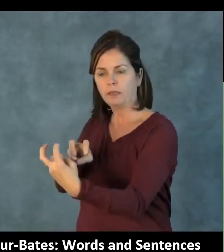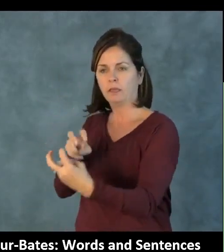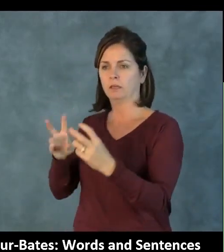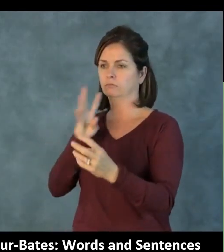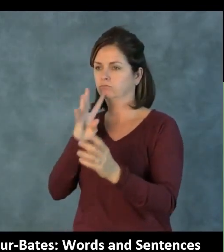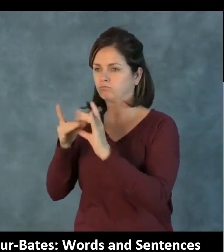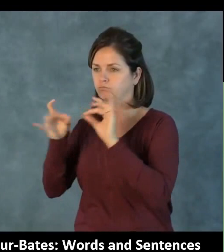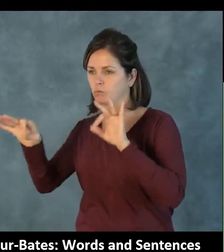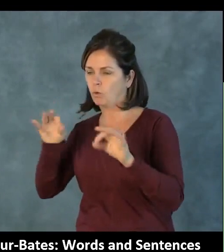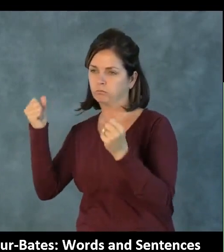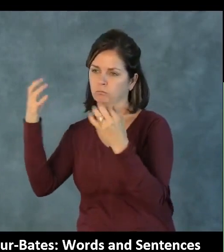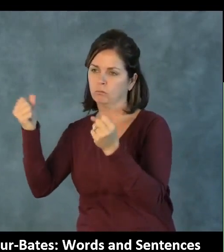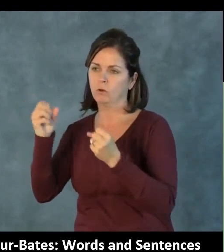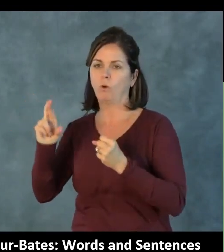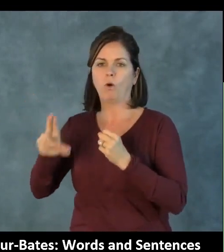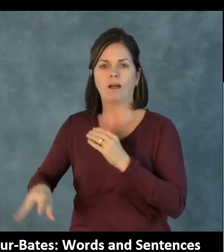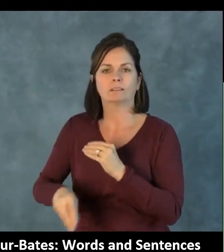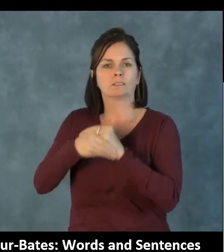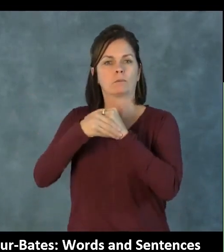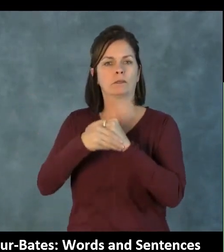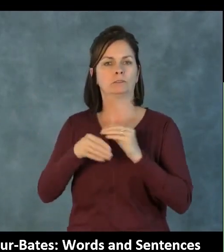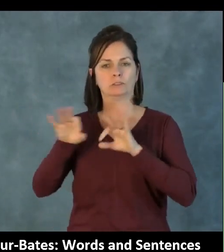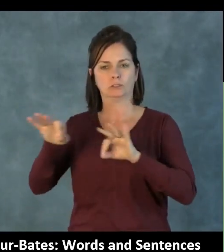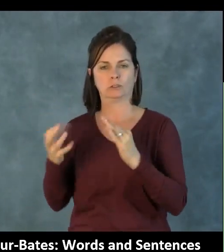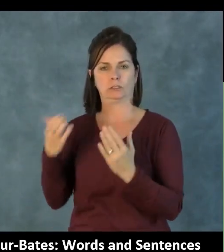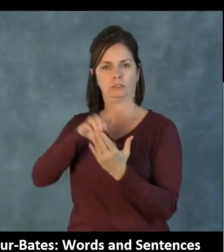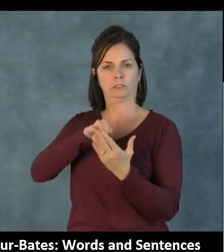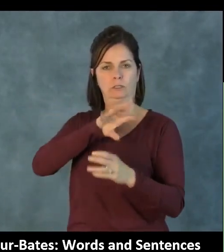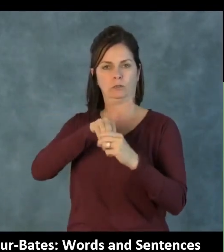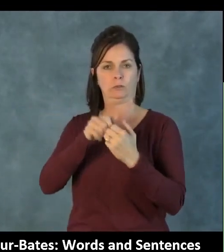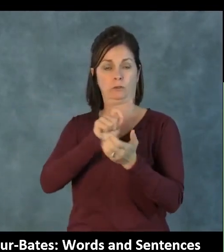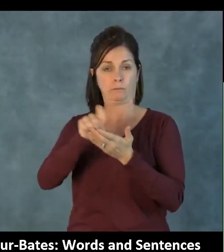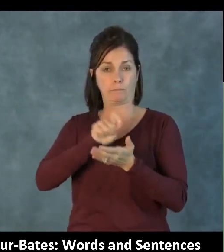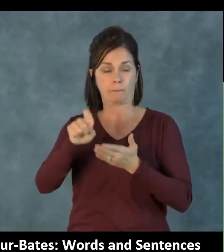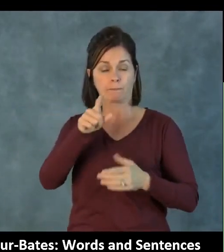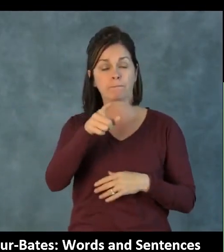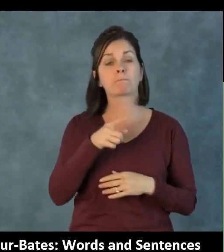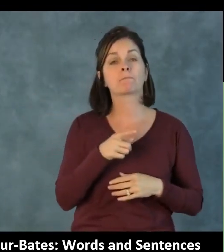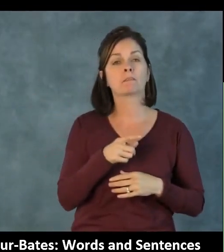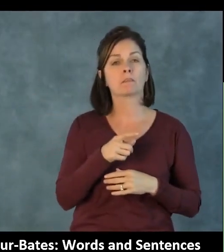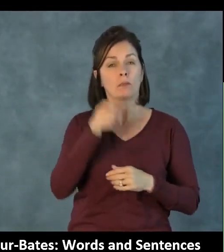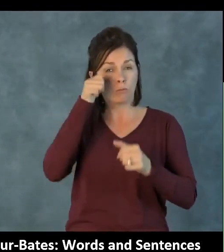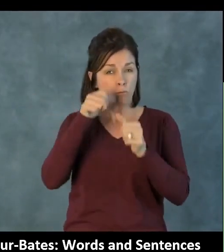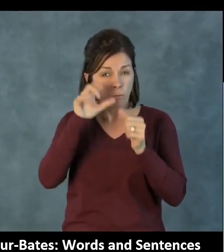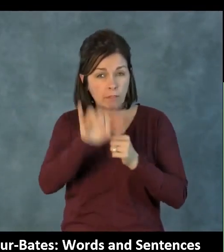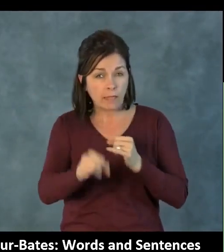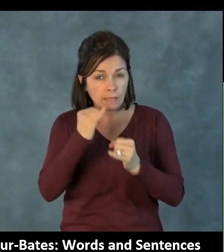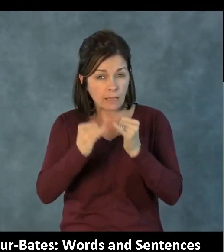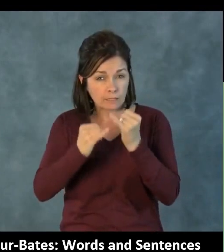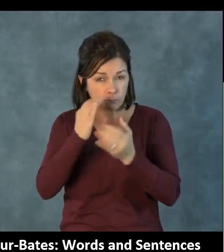giving them some supplemental instructions in writing. In particular, remember that very last section